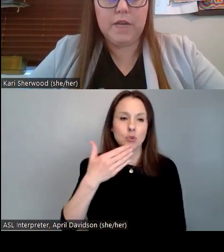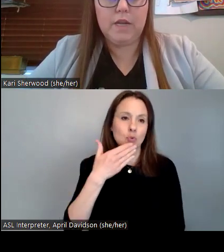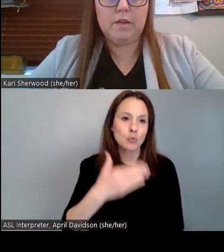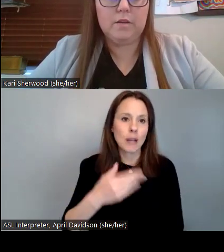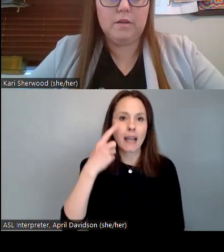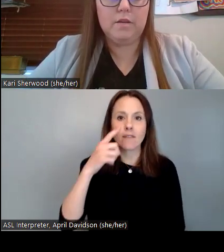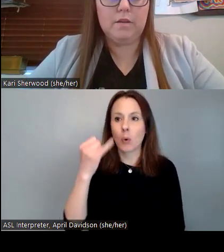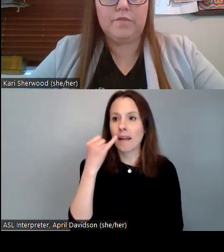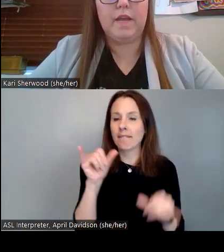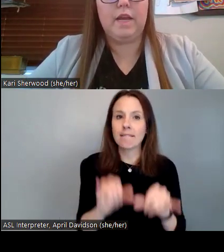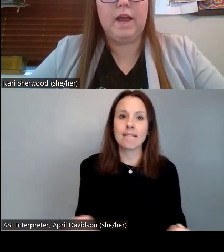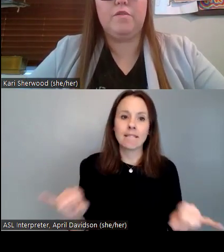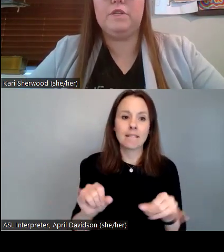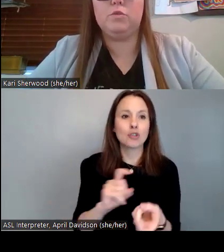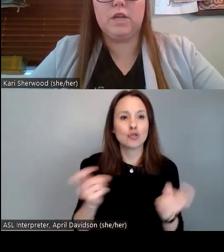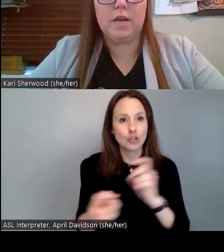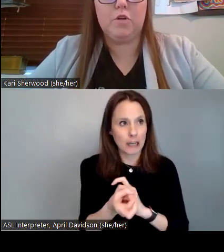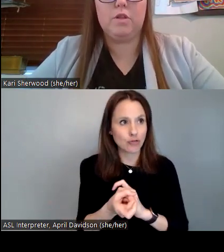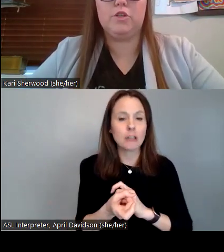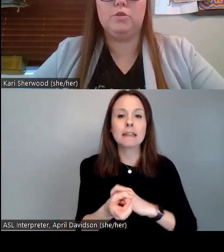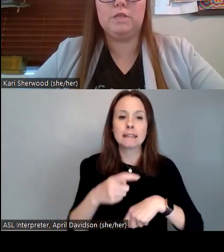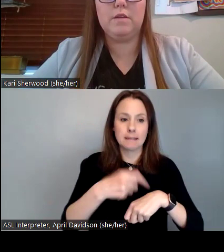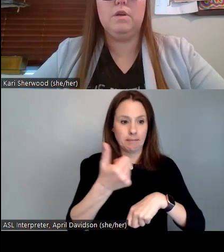If they, if they have a visual timer that shows